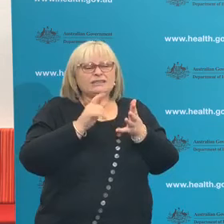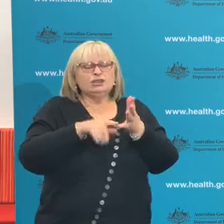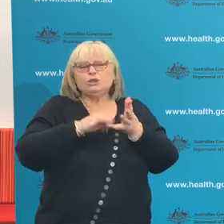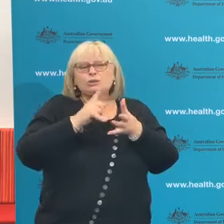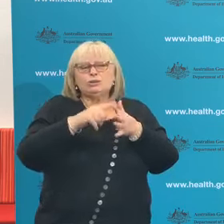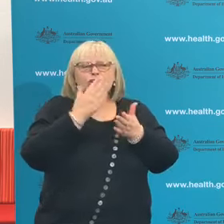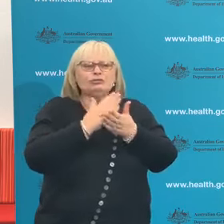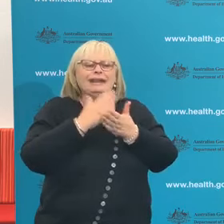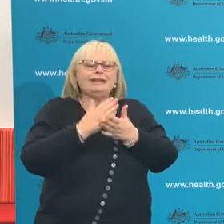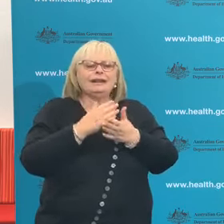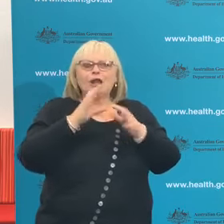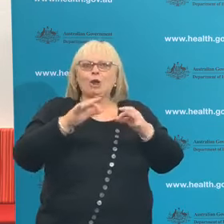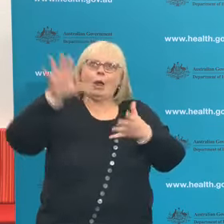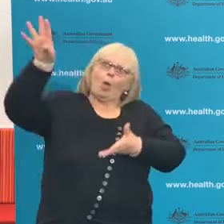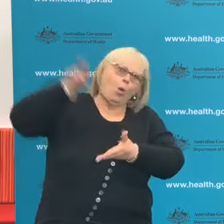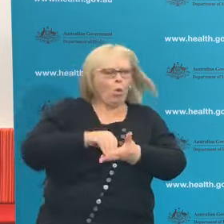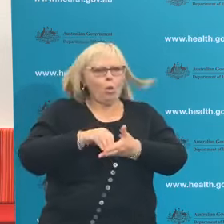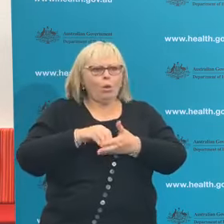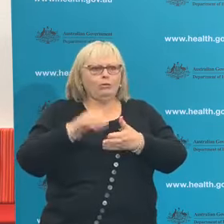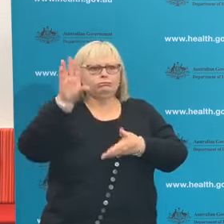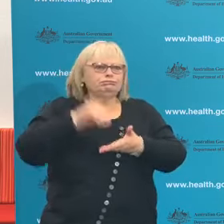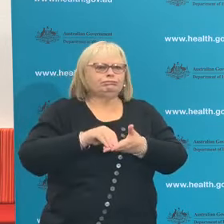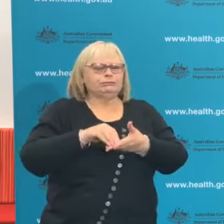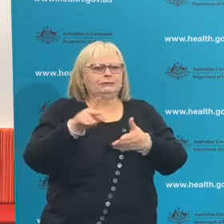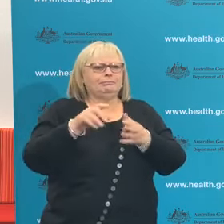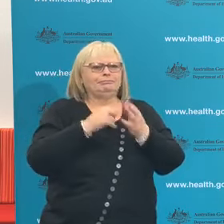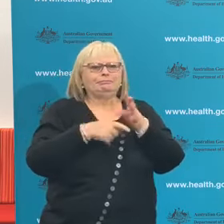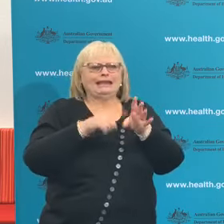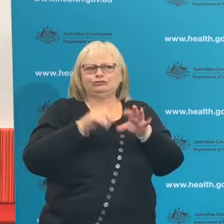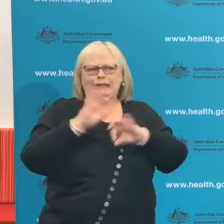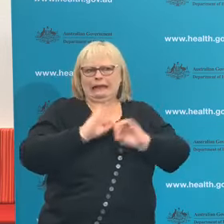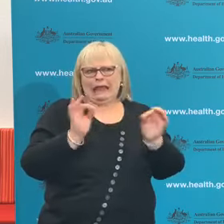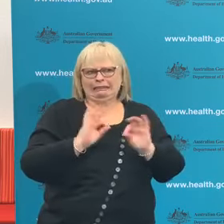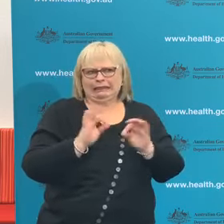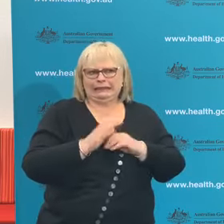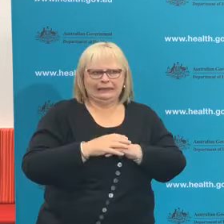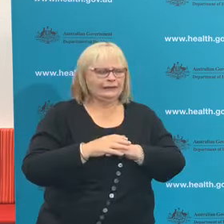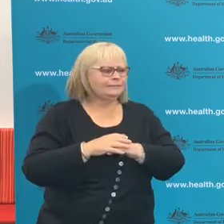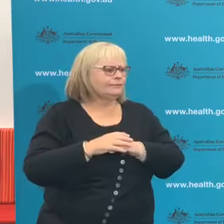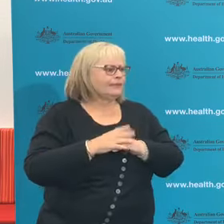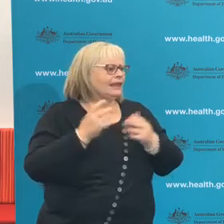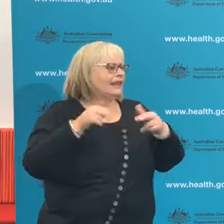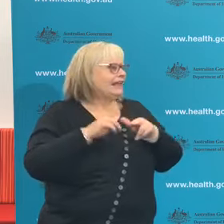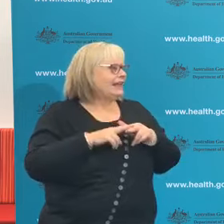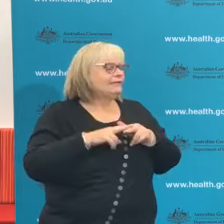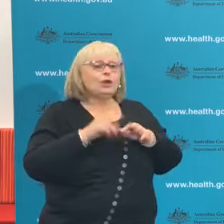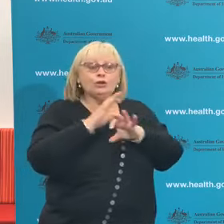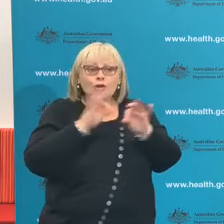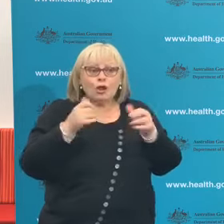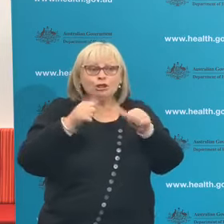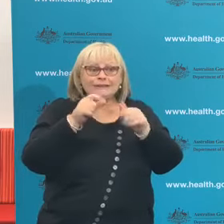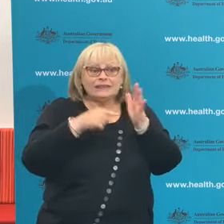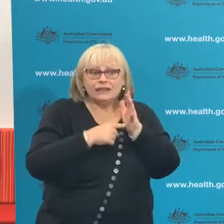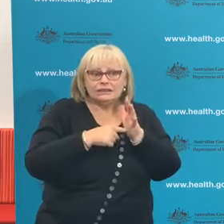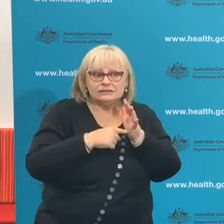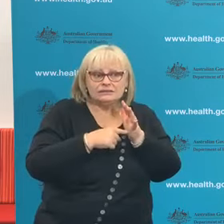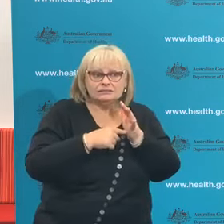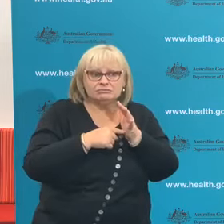battery drain of the phone. And if you're not it's obviously equivalent to an